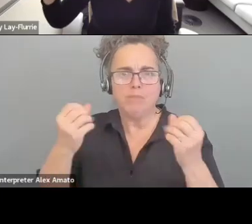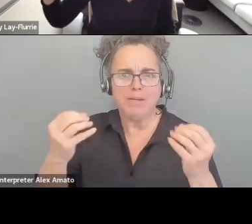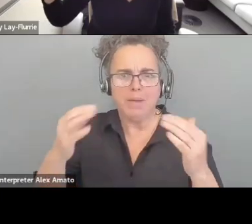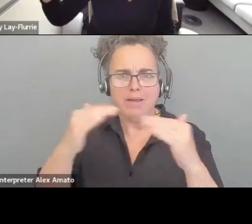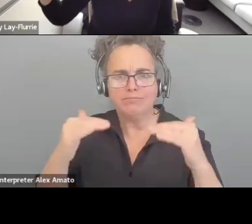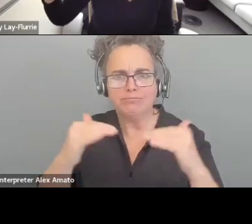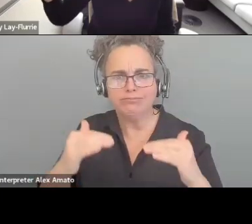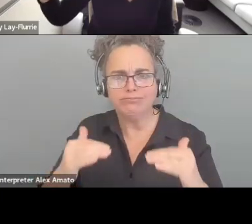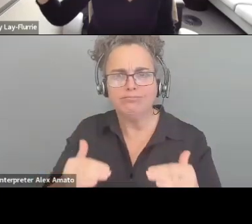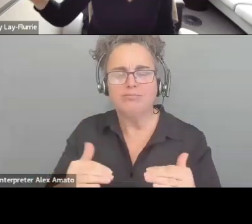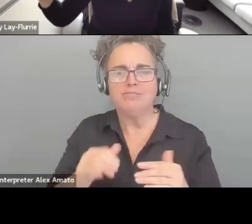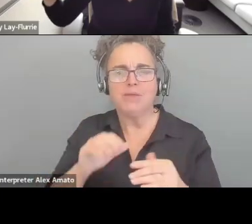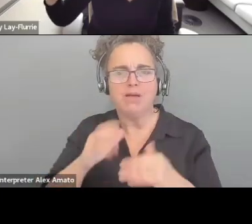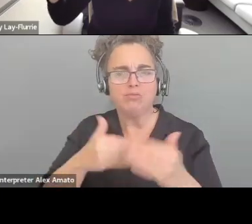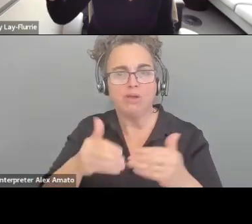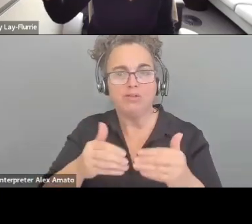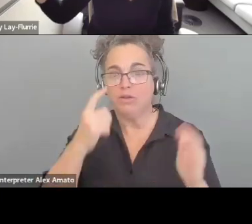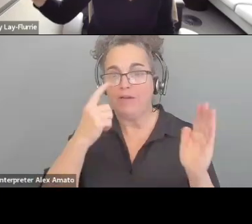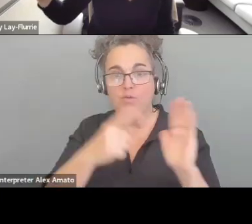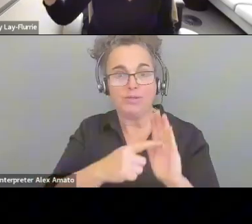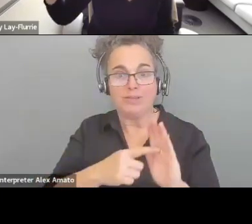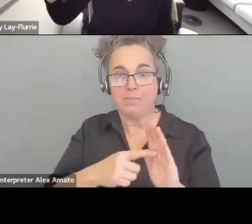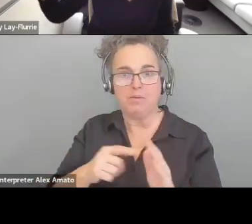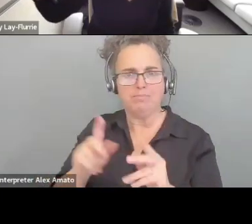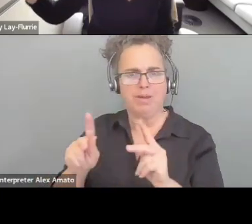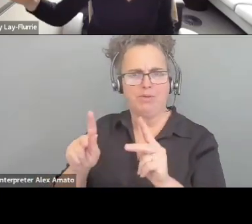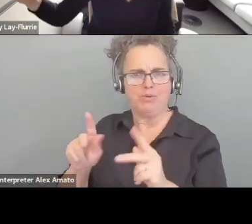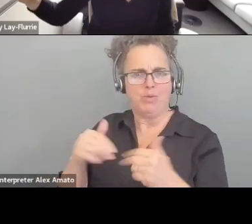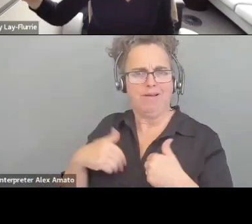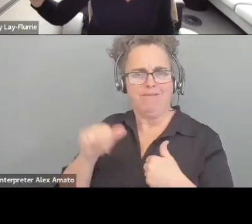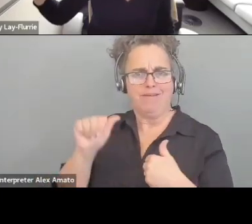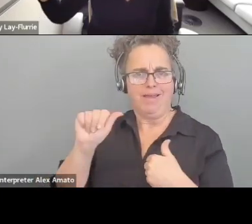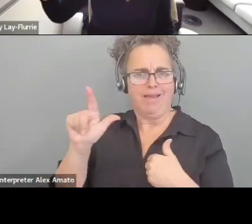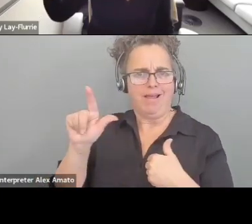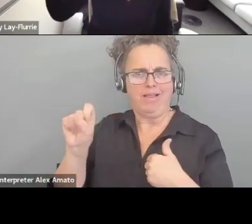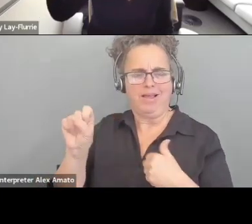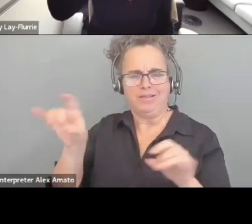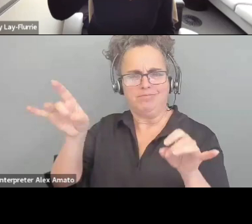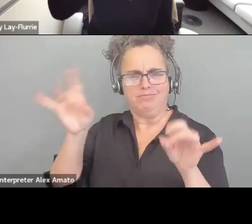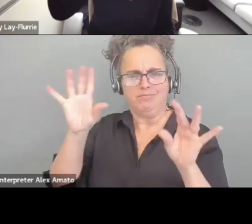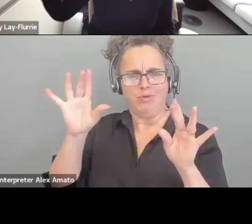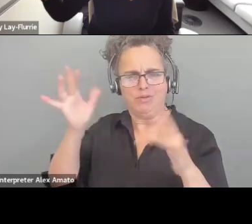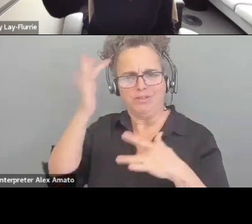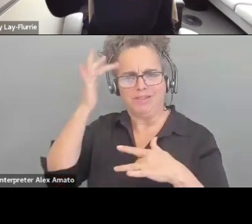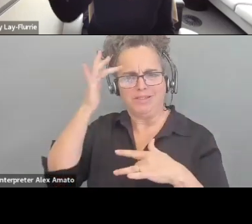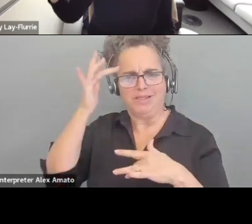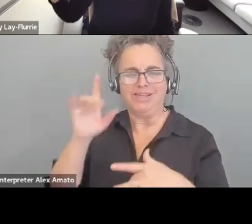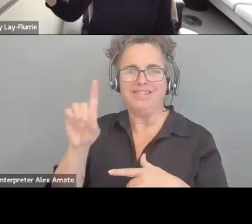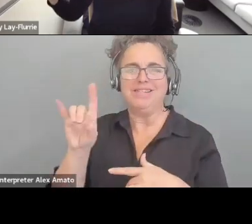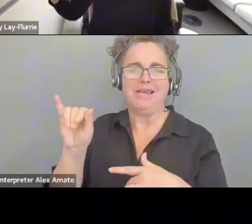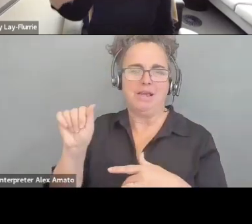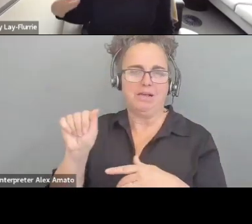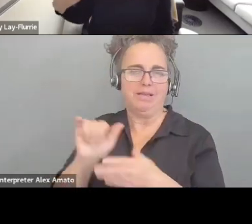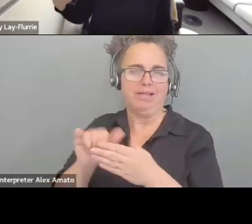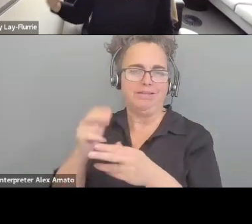Agents - when I think about people with ALS, a brutal disease, MND as it's known in the UK - can really remove someone's voice